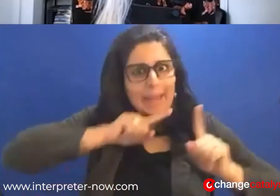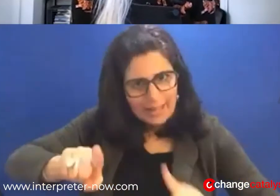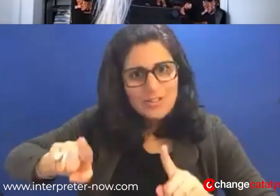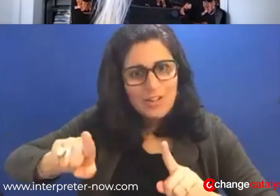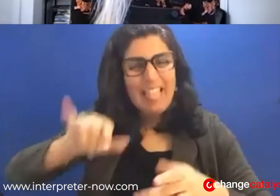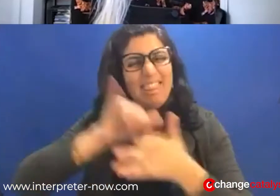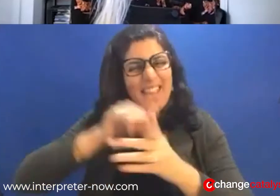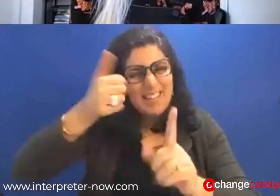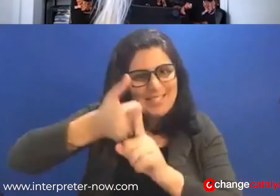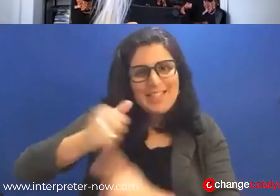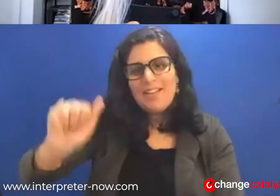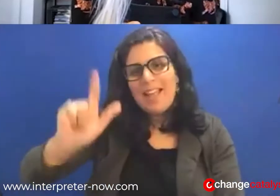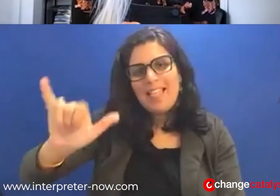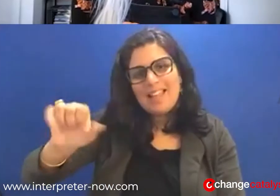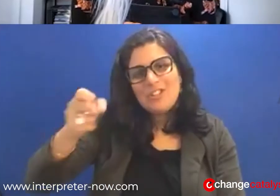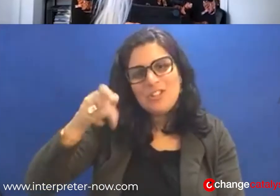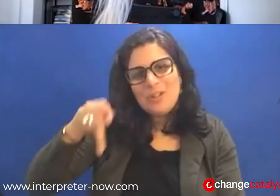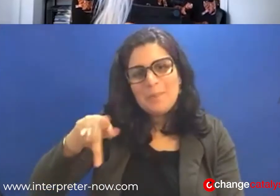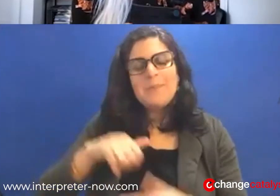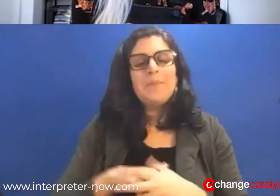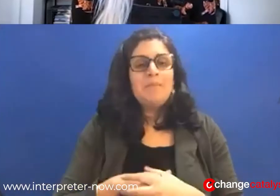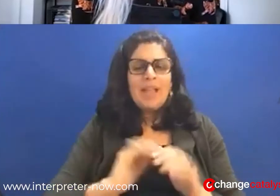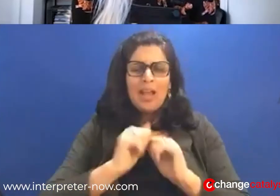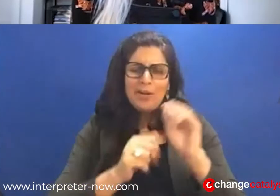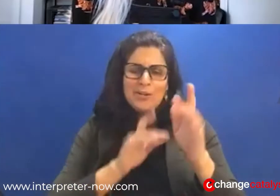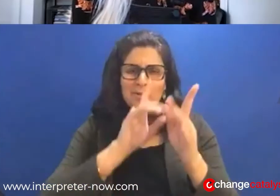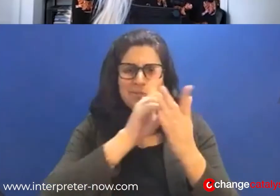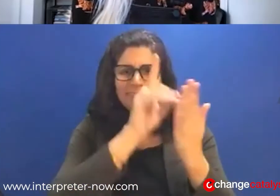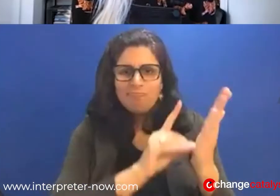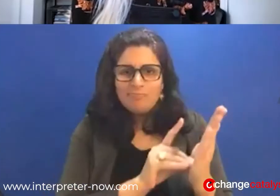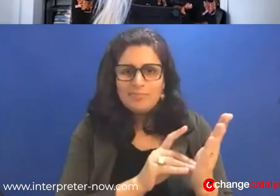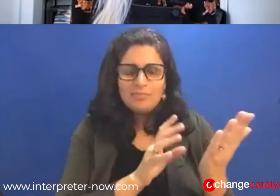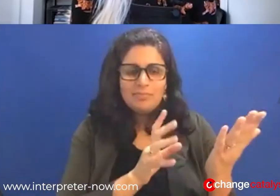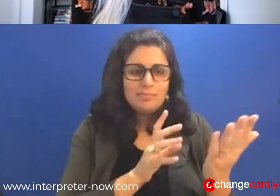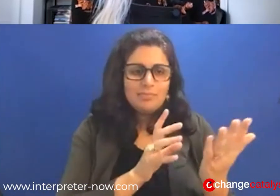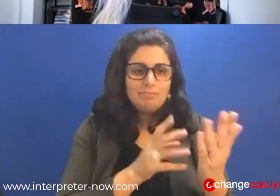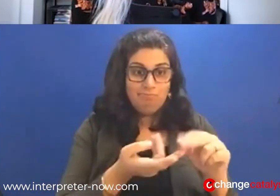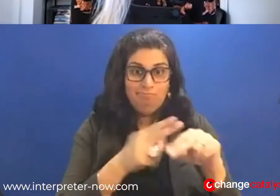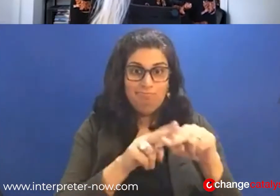So, how are you designing to increase allyship on the platform?